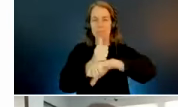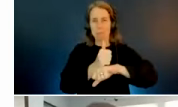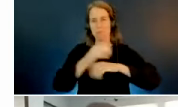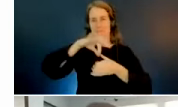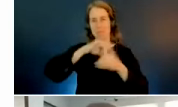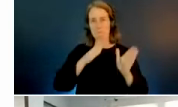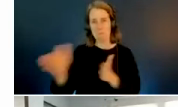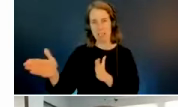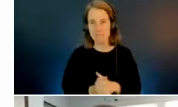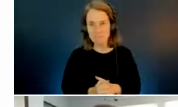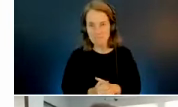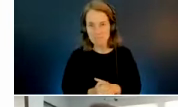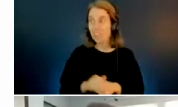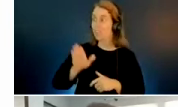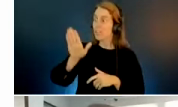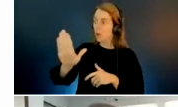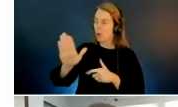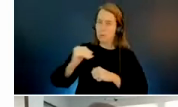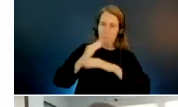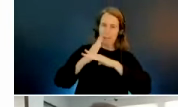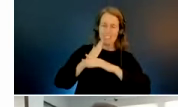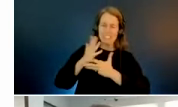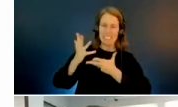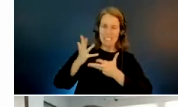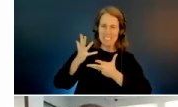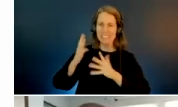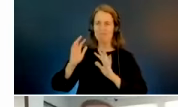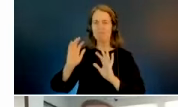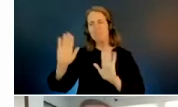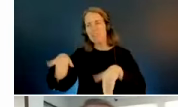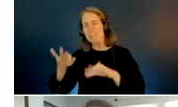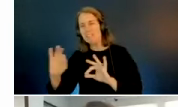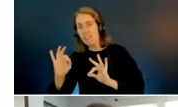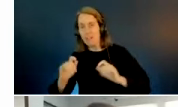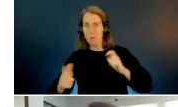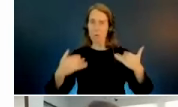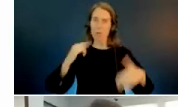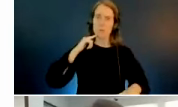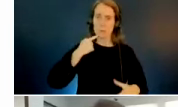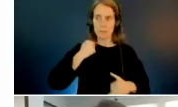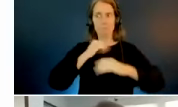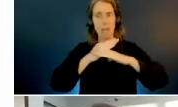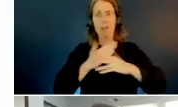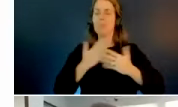is is small um call and we'll talk it out so when you're making a voting plan you first want to